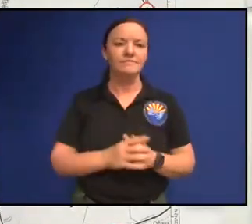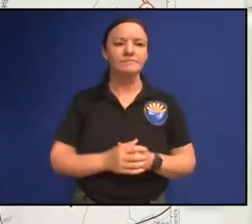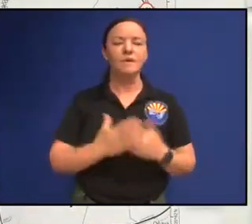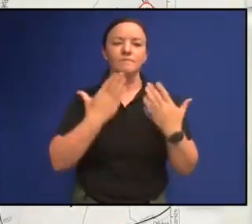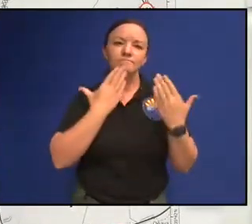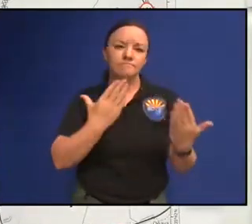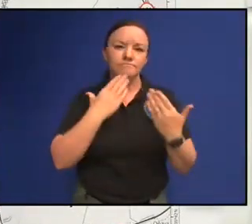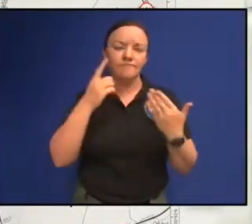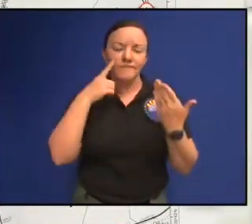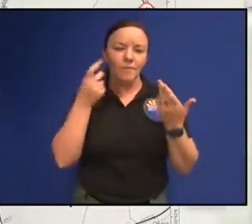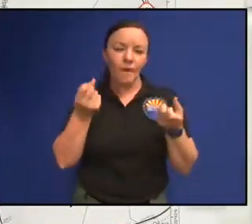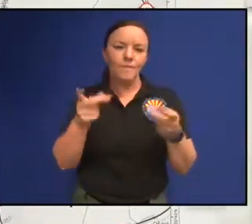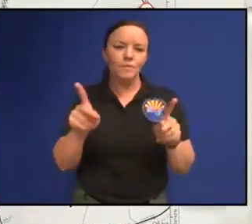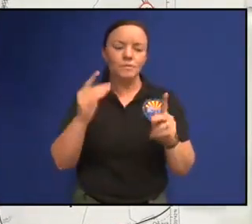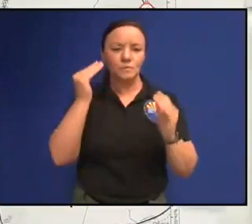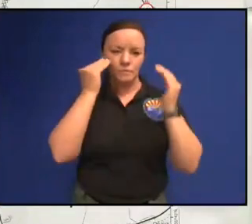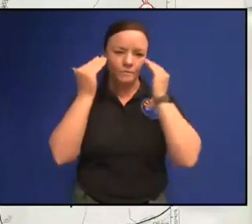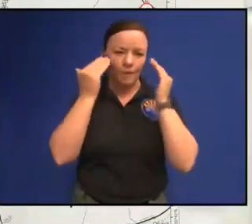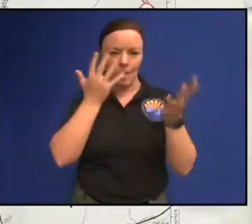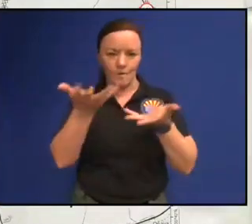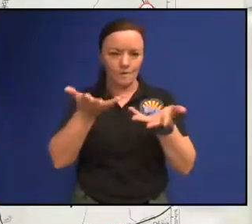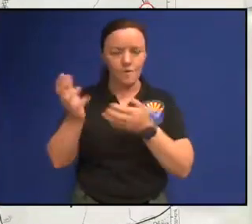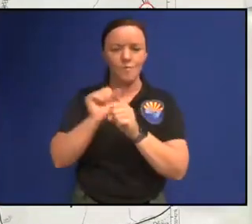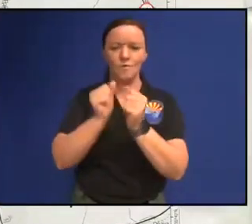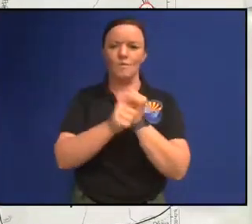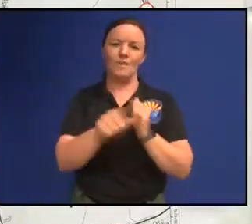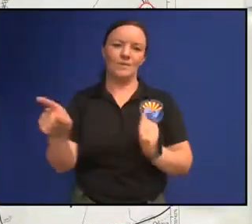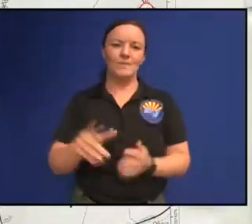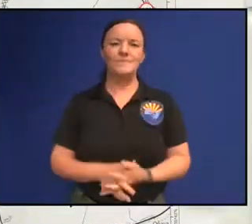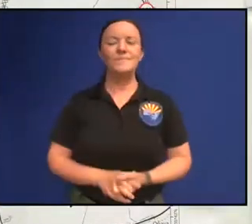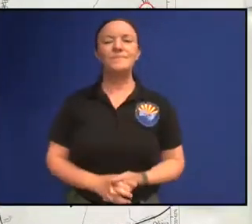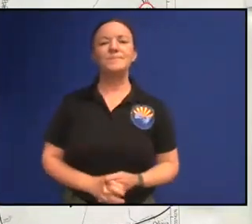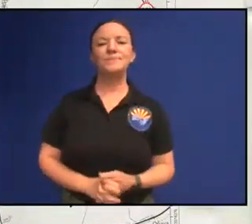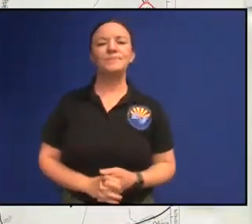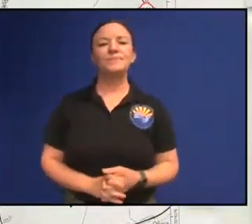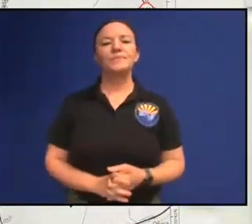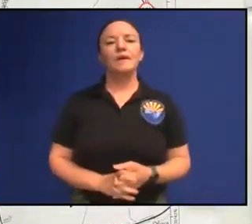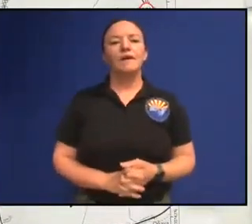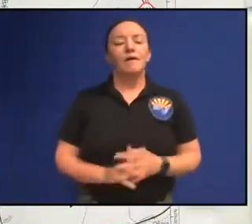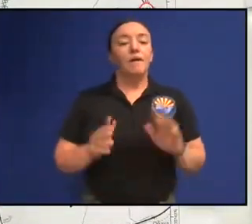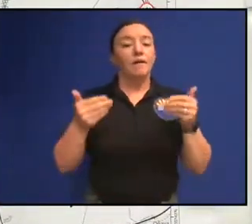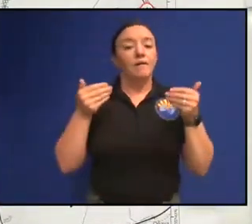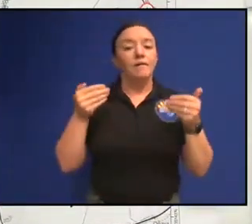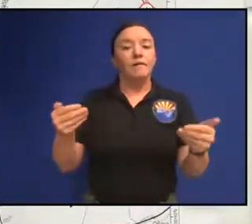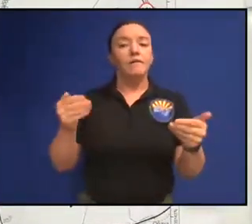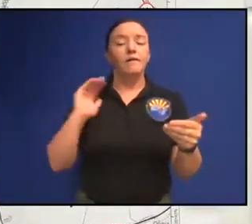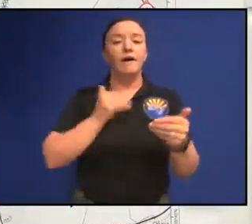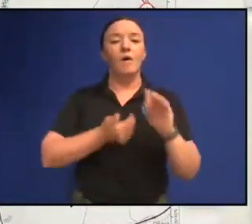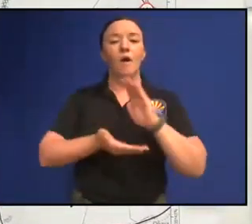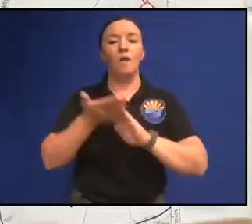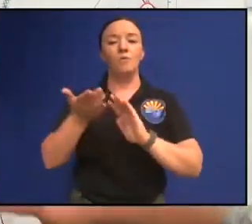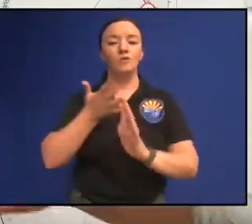I APPRECIATE THE OPPORTUNITY TO GET TO KNOW YOU GUYS AND WORK WITH YOU. MOVING ALONG INTO OUR OPERATIONAL UPDATE, I'D LIKE TO